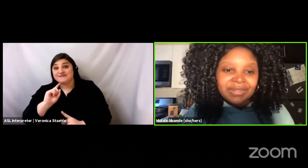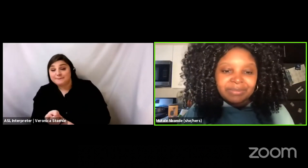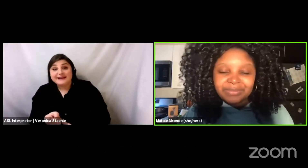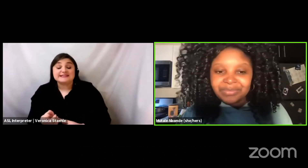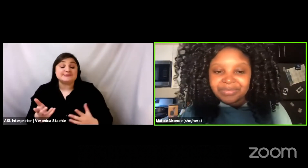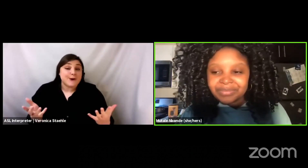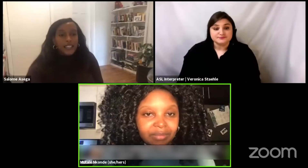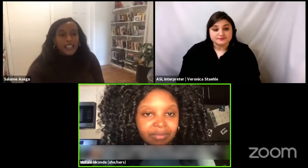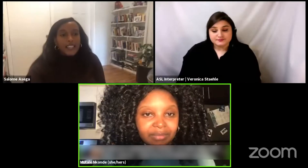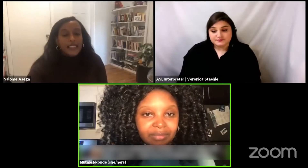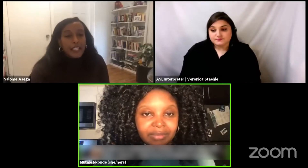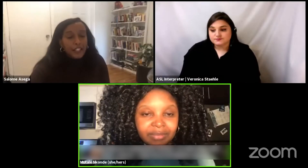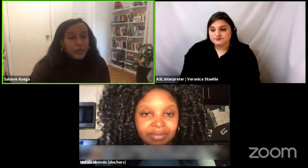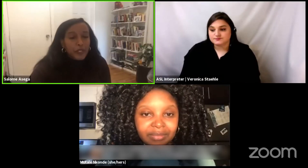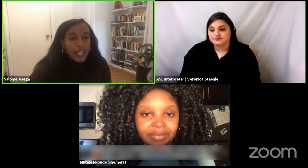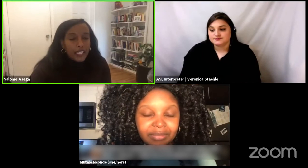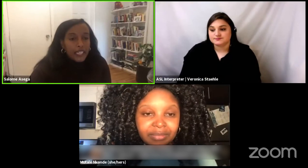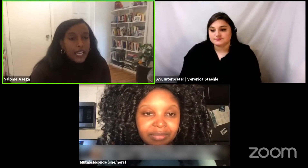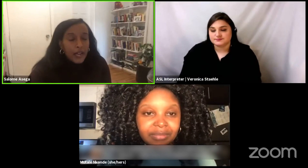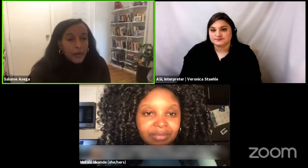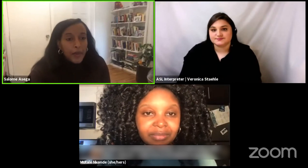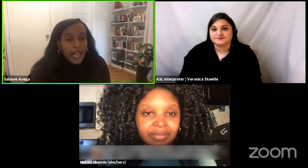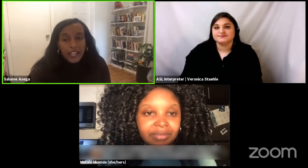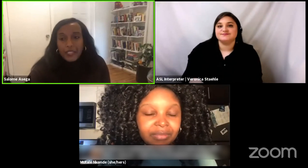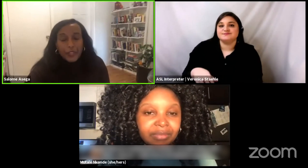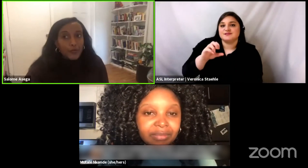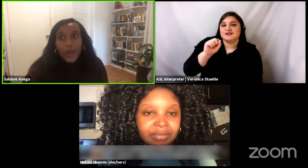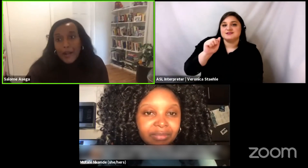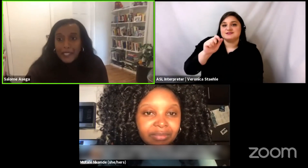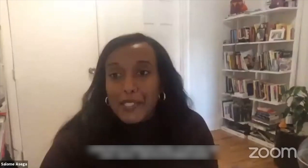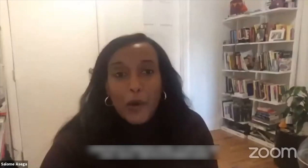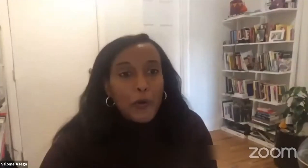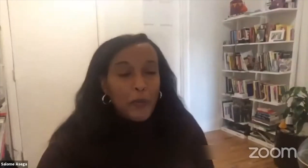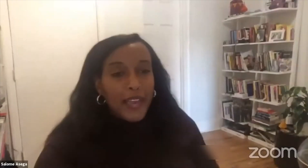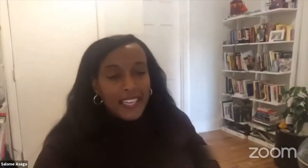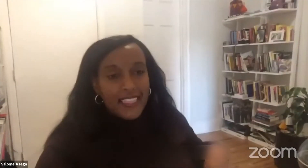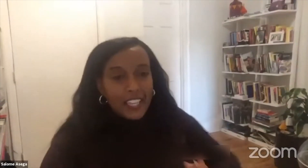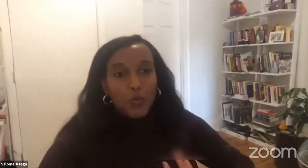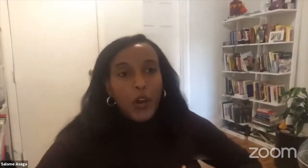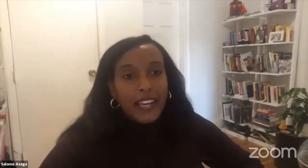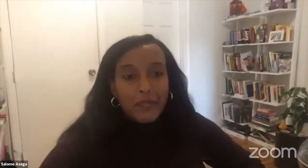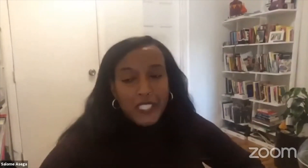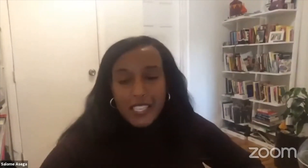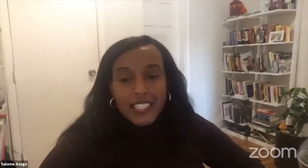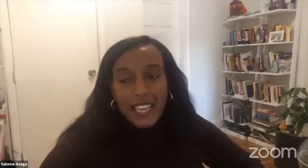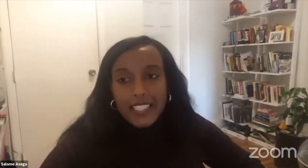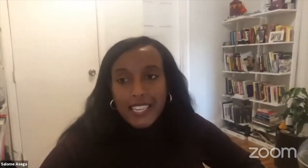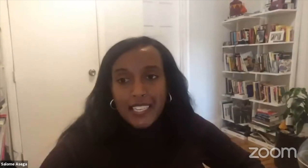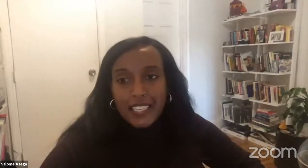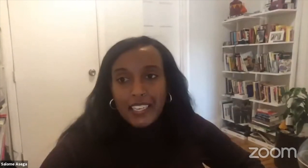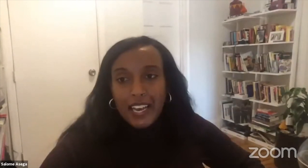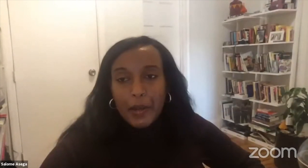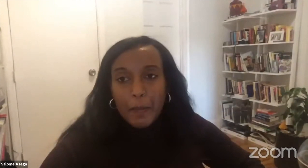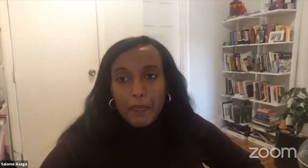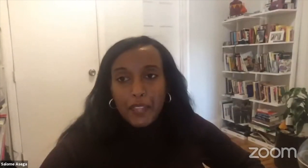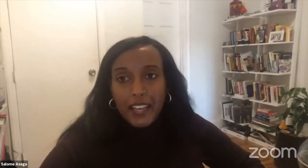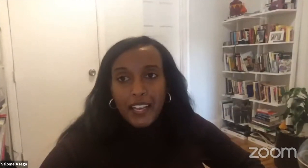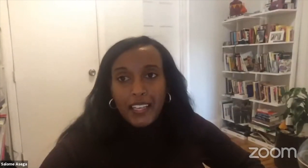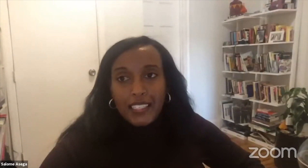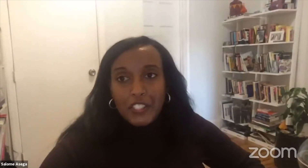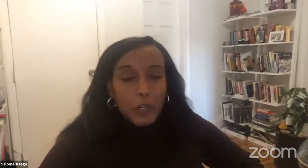Thank you, Mutale. Wow, like so many things one, this case study took place